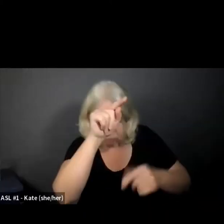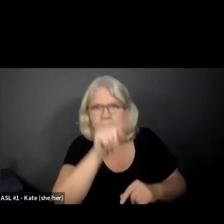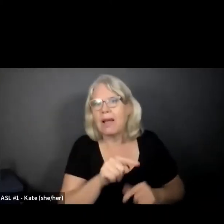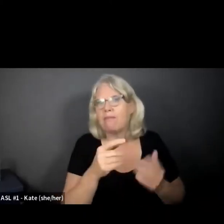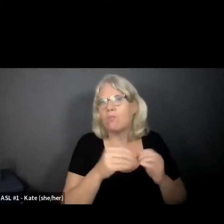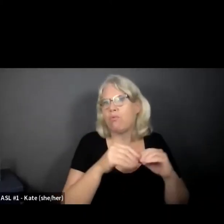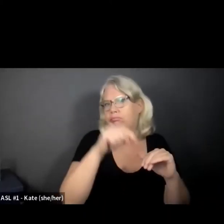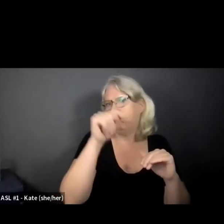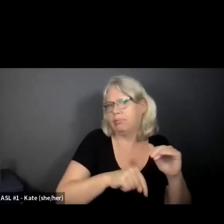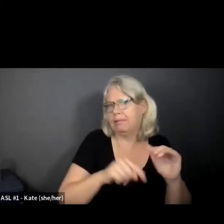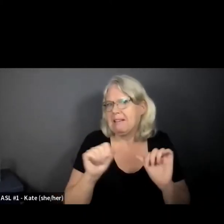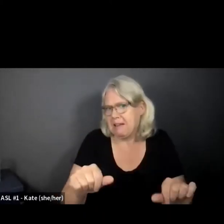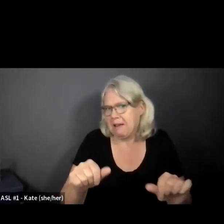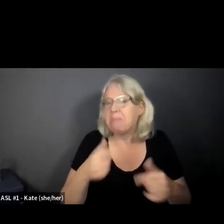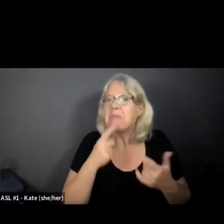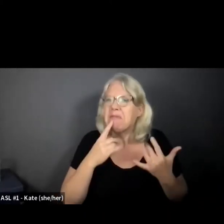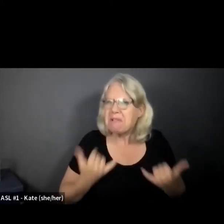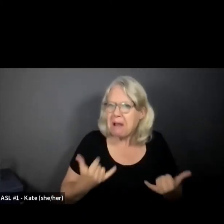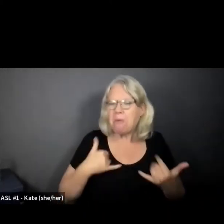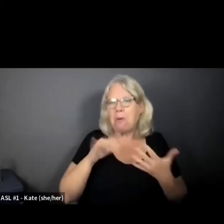SO AGAIN, JUST A HUGE THANK YOU TO DOUGLAS.